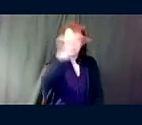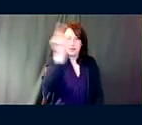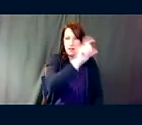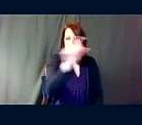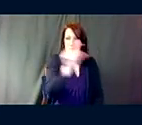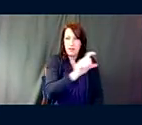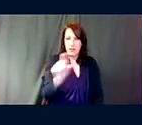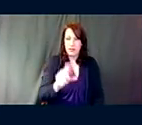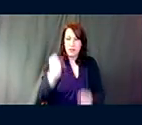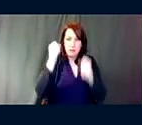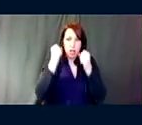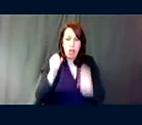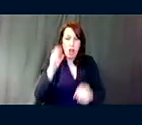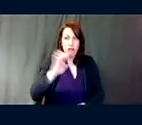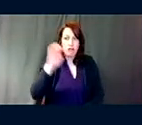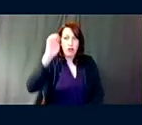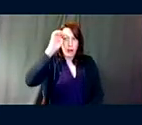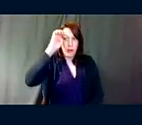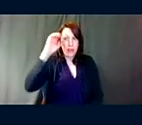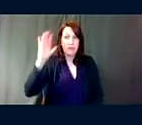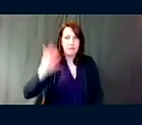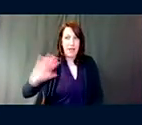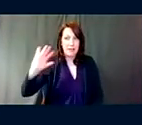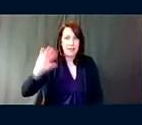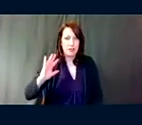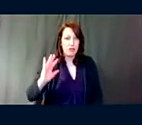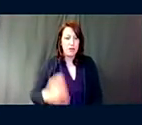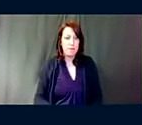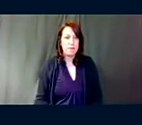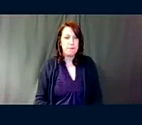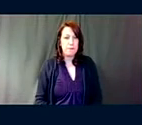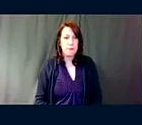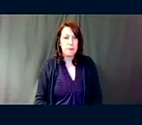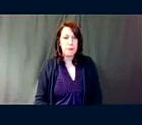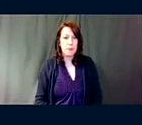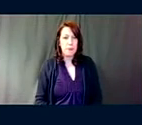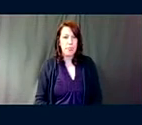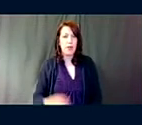CHROMOSOME THERE'S LARGE BLOCKS OF EUROPEAN ANCESTRY. NEXT SLIDE.